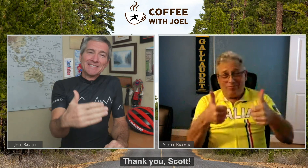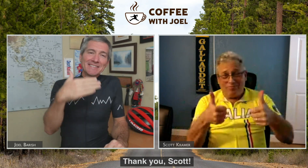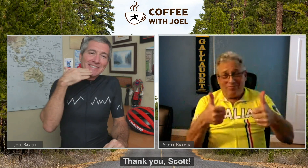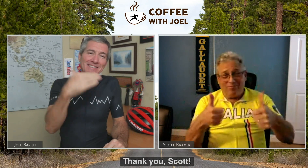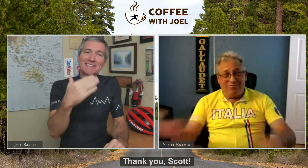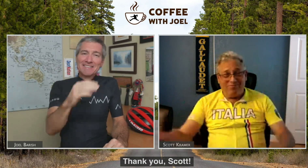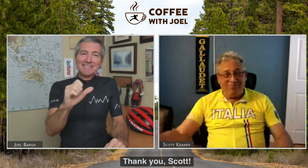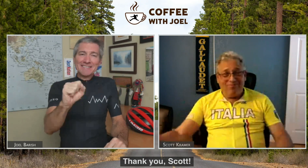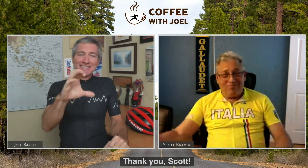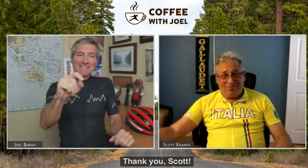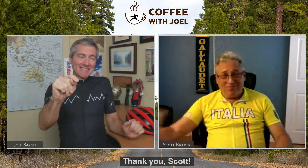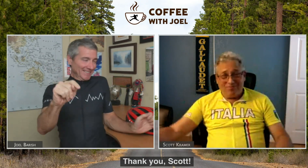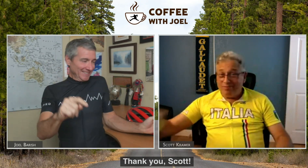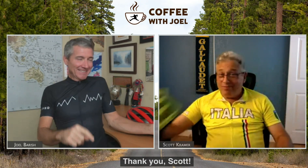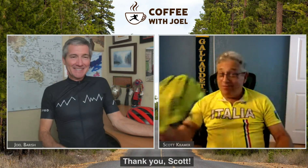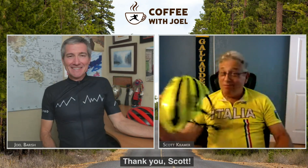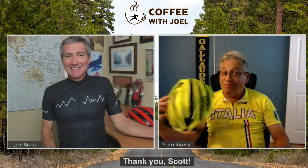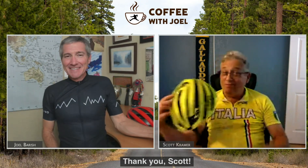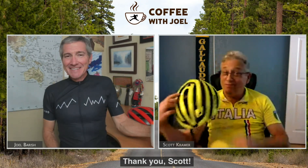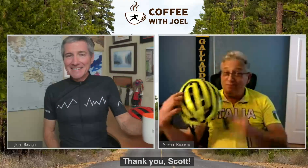Thank you, Scott!